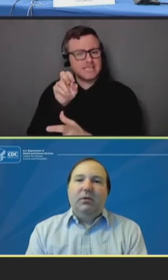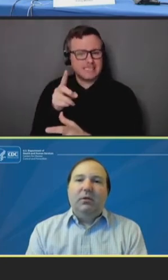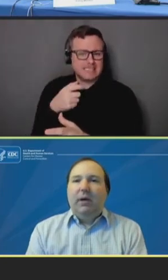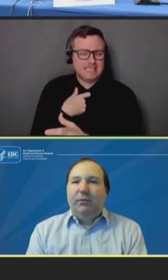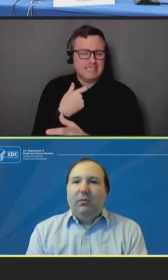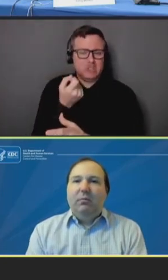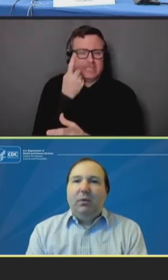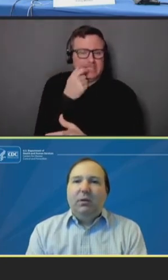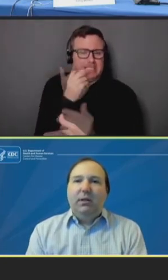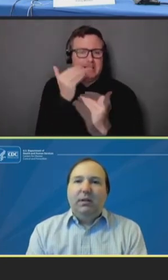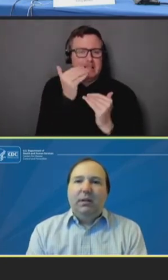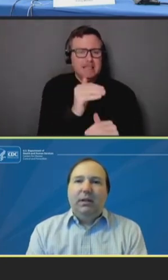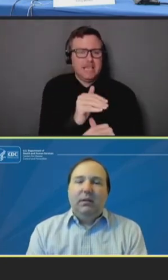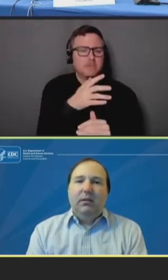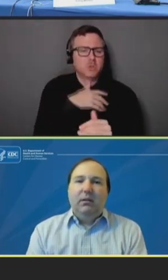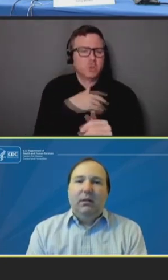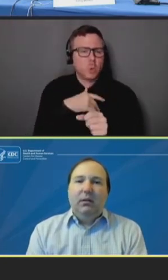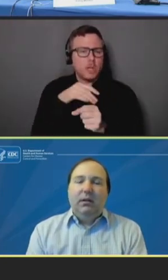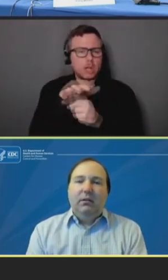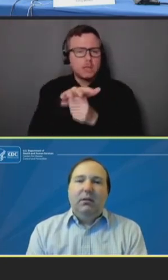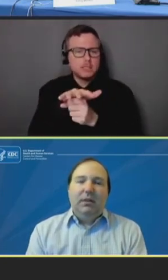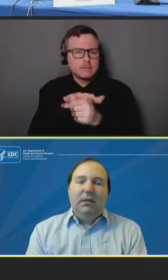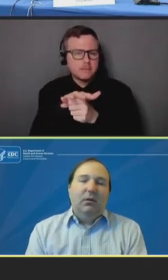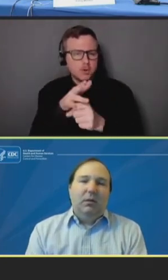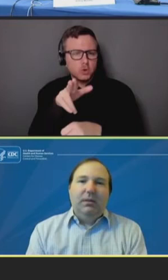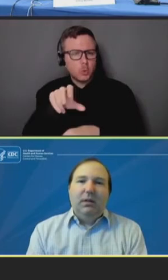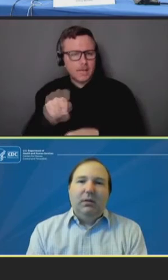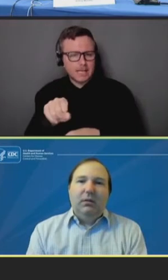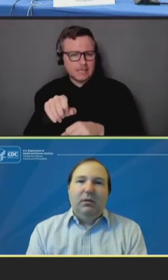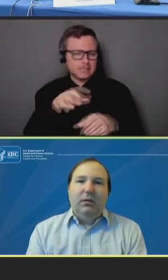geographic parts of the United States, and that is an unknown limitation that,